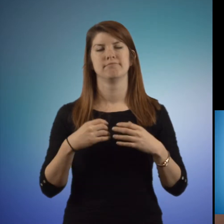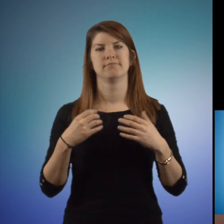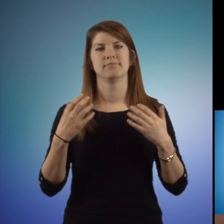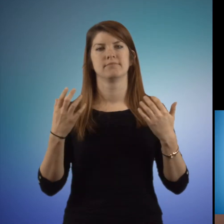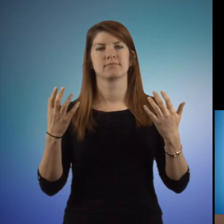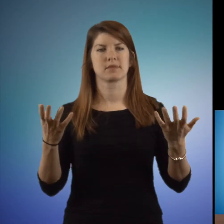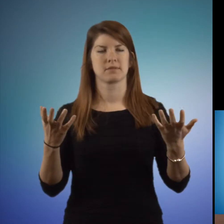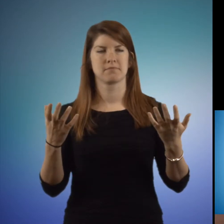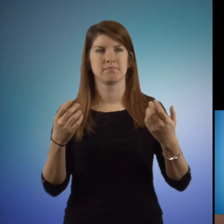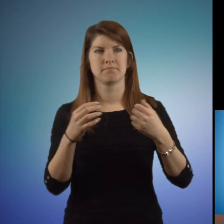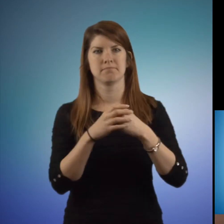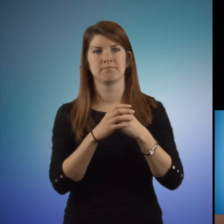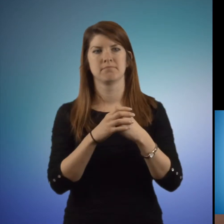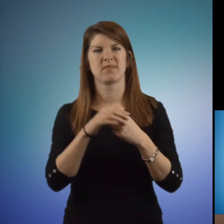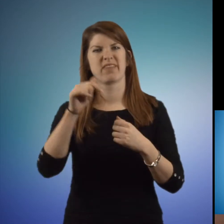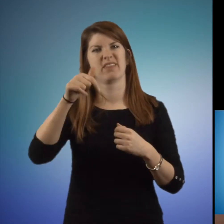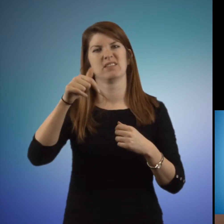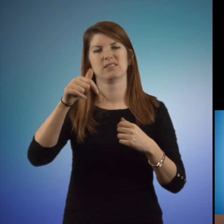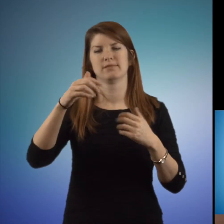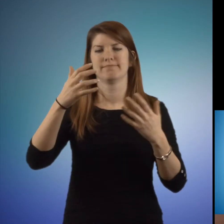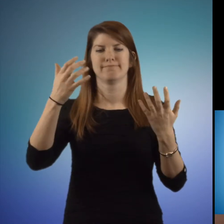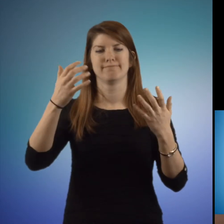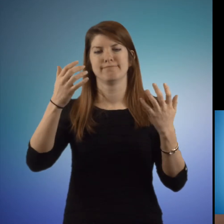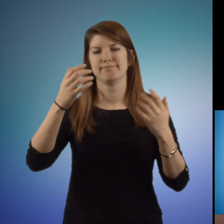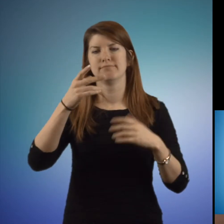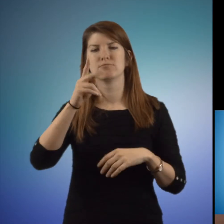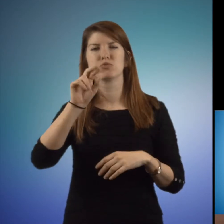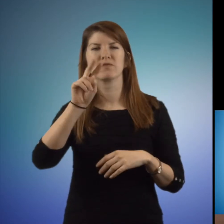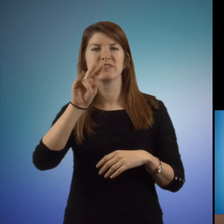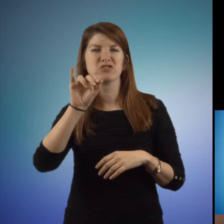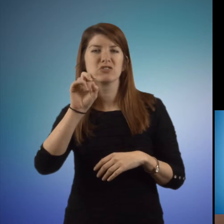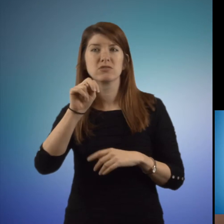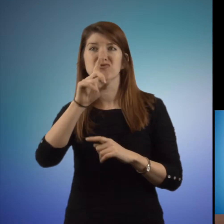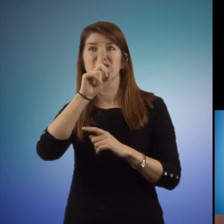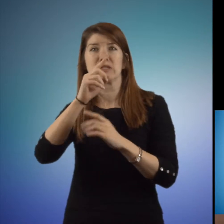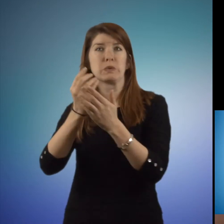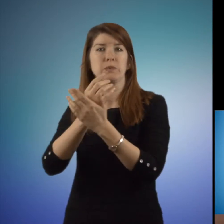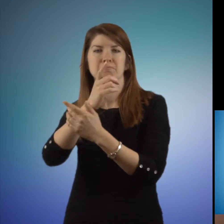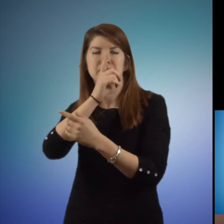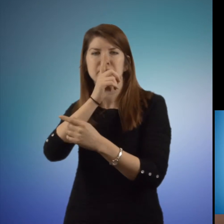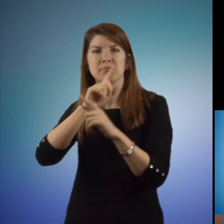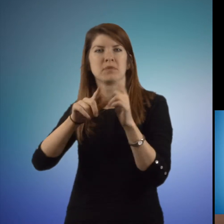This provision is not really a new provision, but an interpretation of the law.